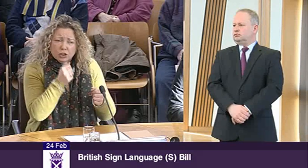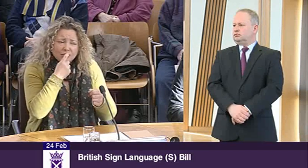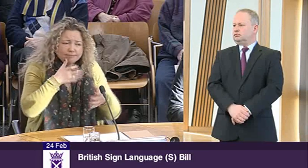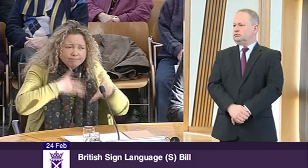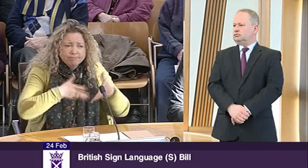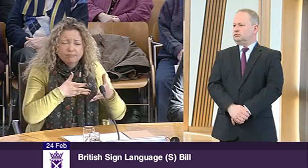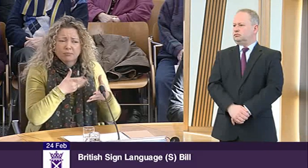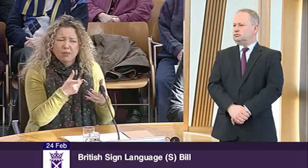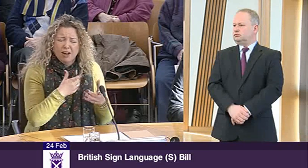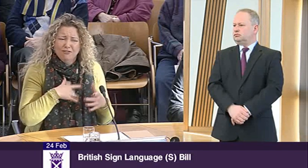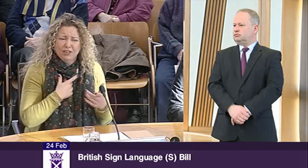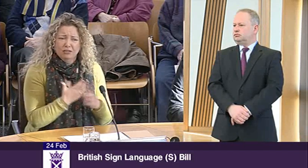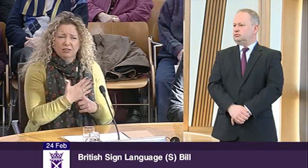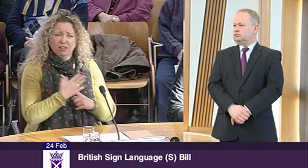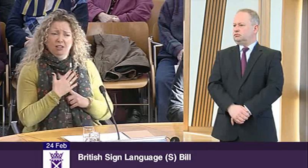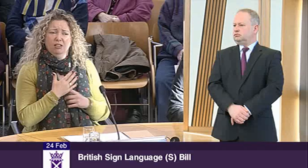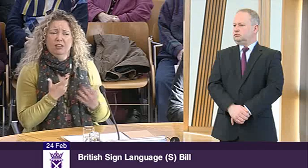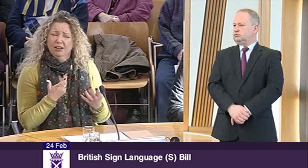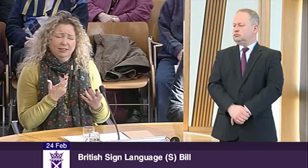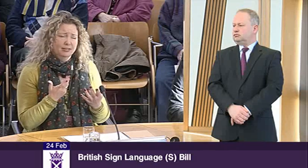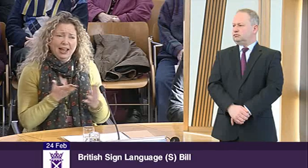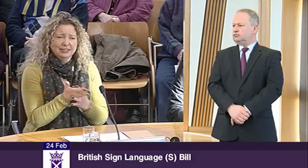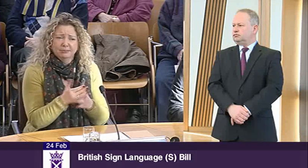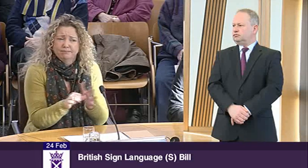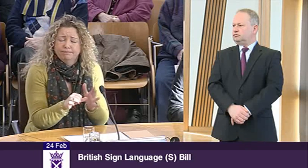could do something, but I needed access to the information right away. I often felt that